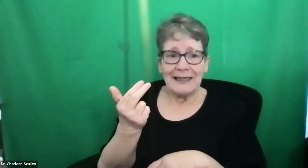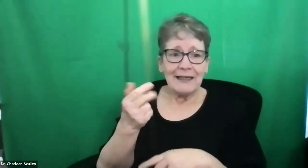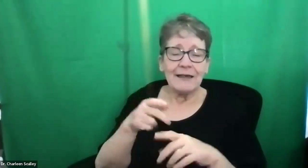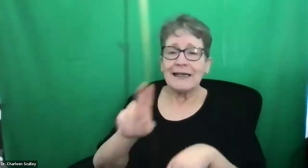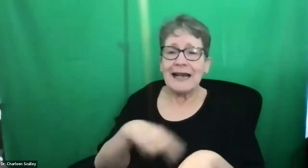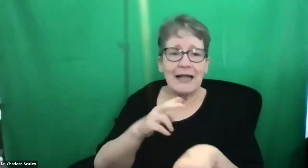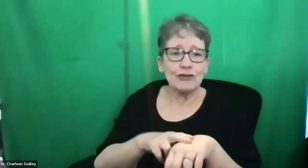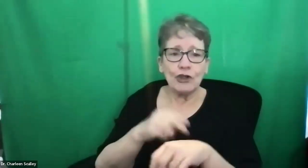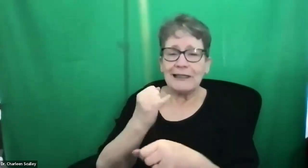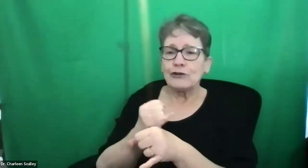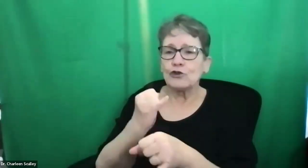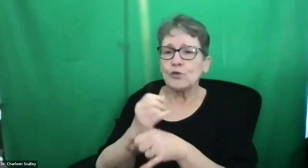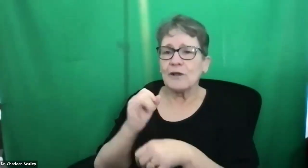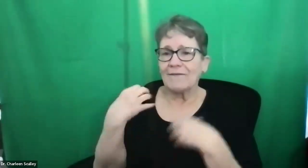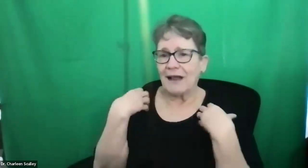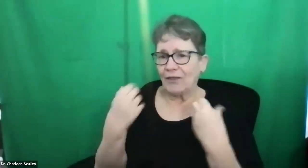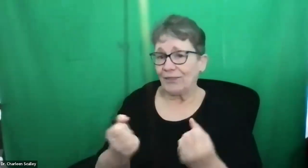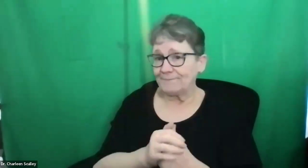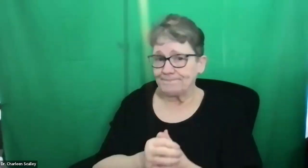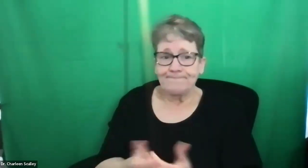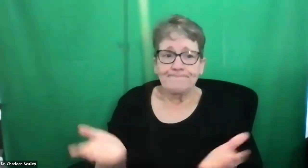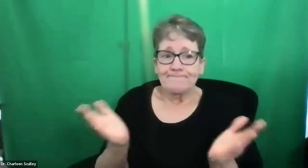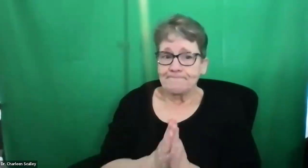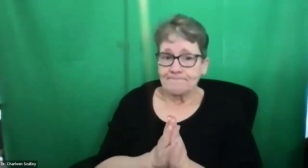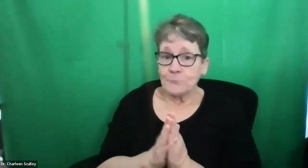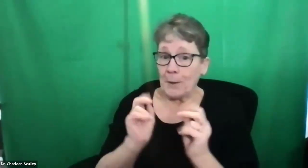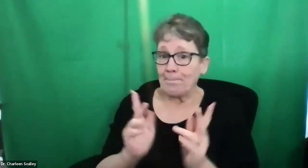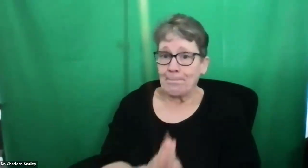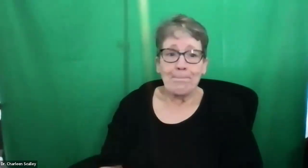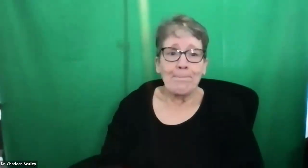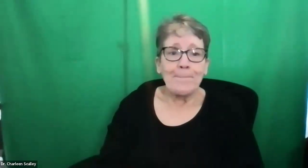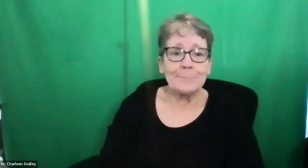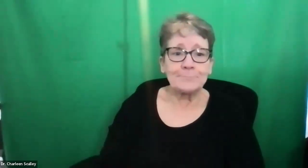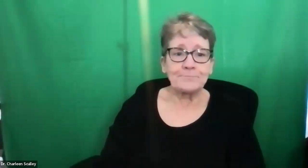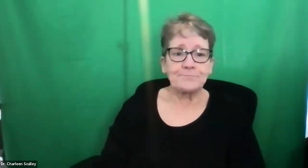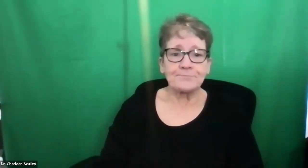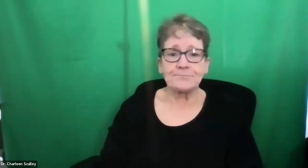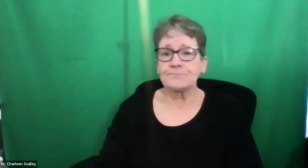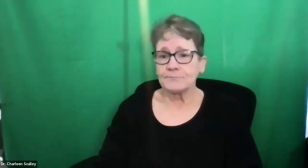And you can see the citation there in the 2013 National Institutes of Health. So there you have it.